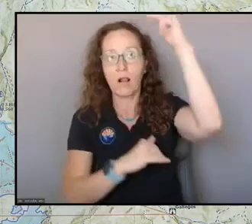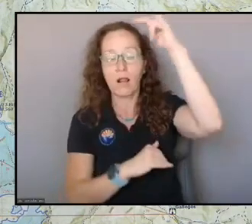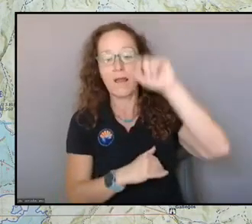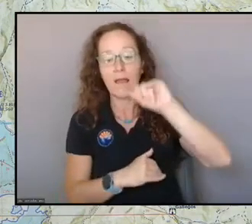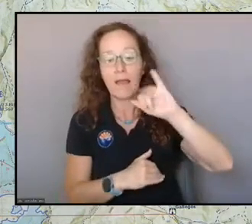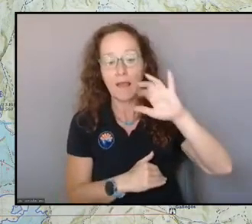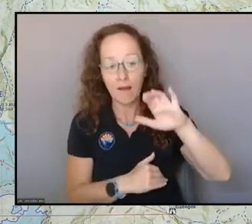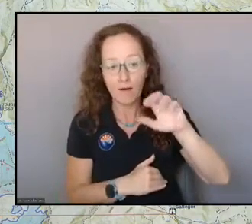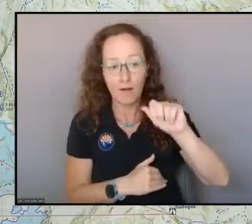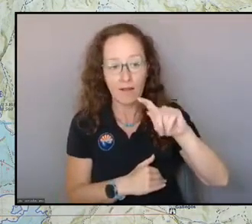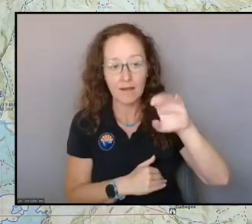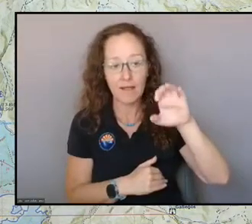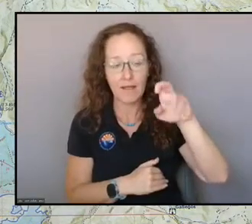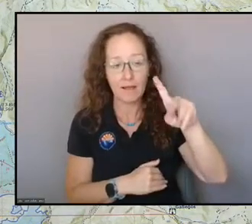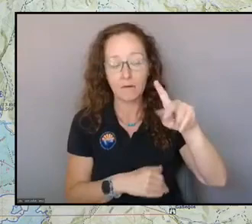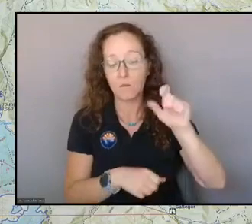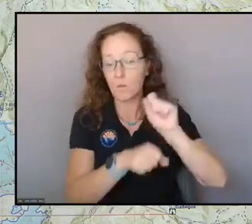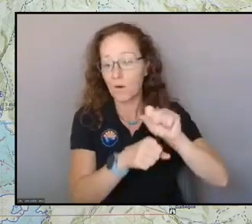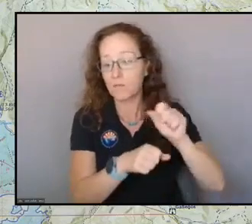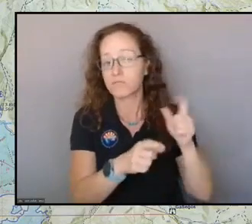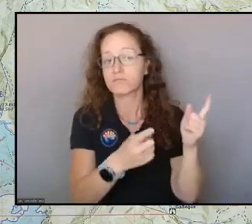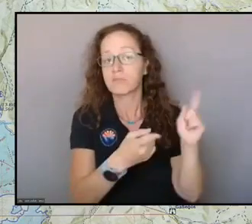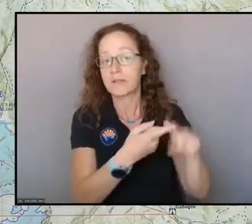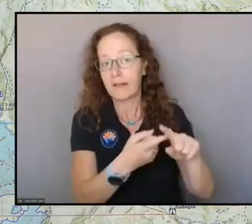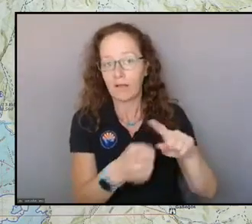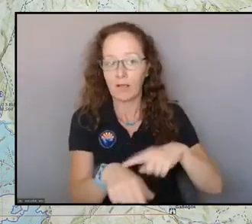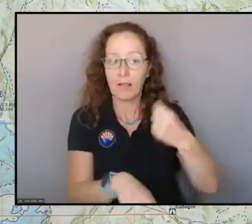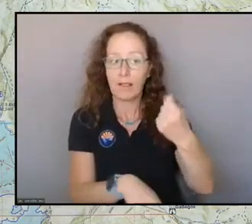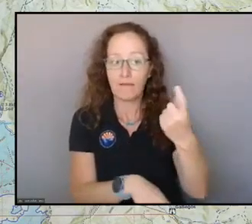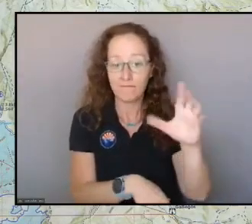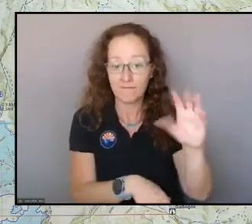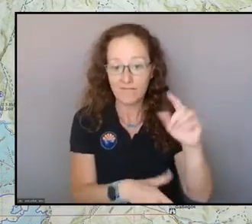FOUND ANY ADDITIONAL AREAS OF CONCERN THAT NEEDED TO BE